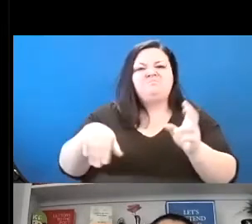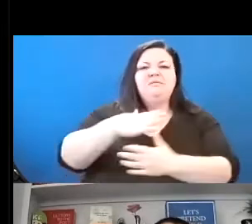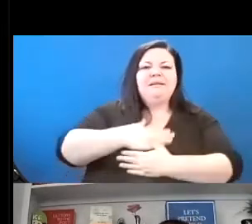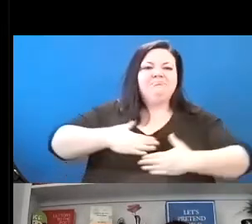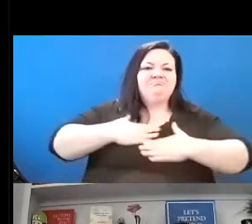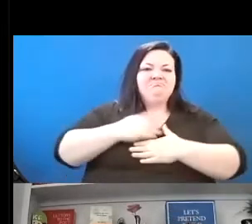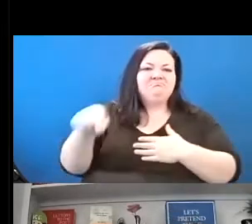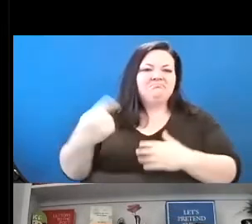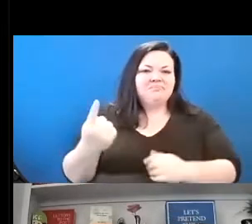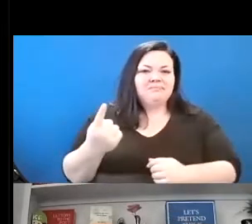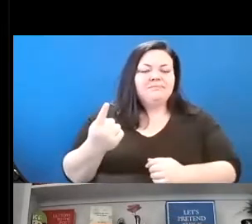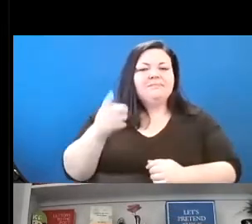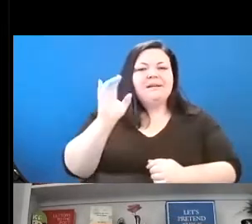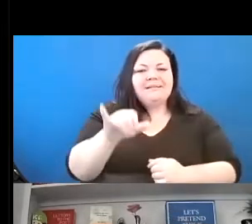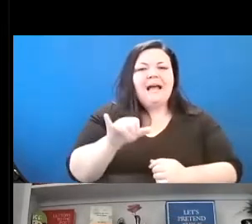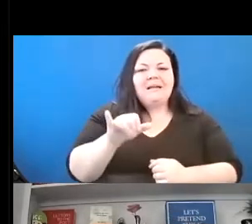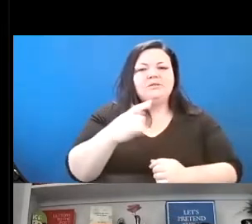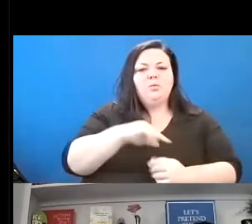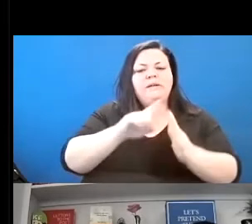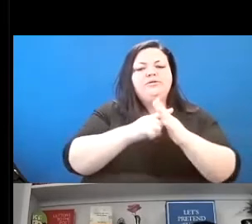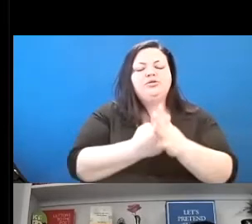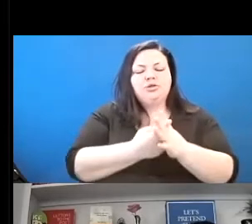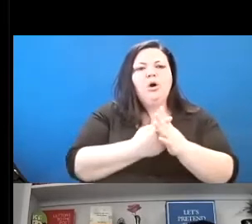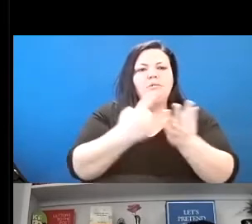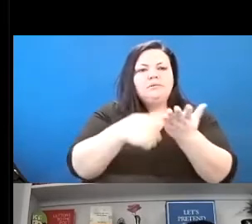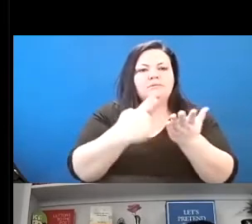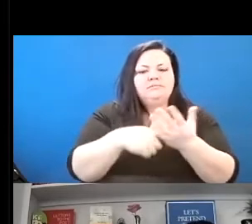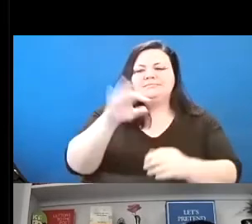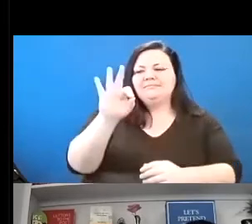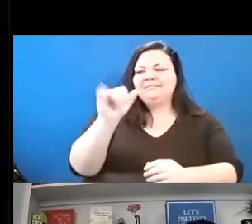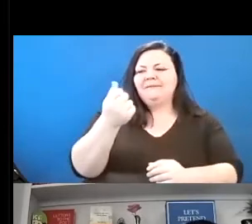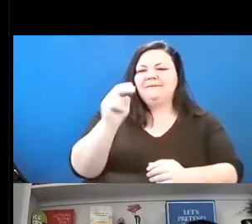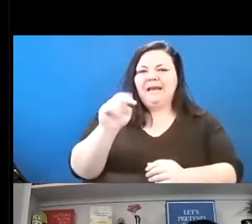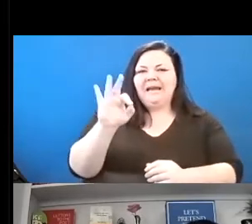and that's kind of where we start digging into fan fiction as well